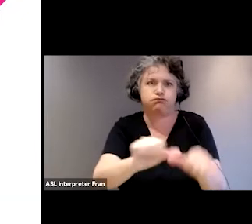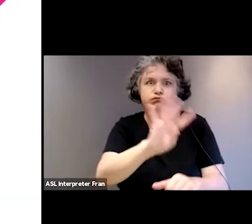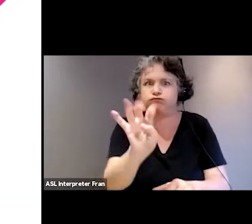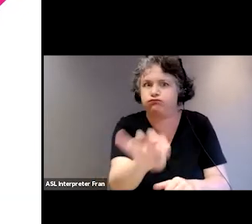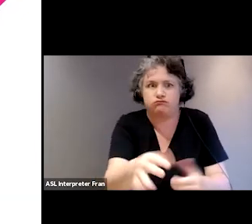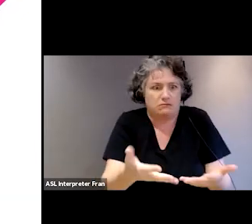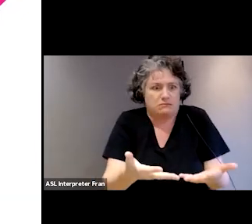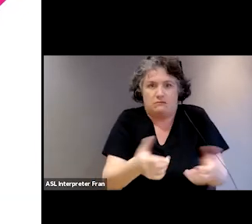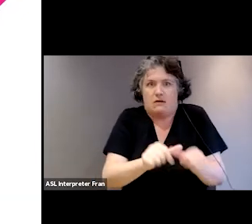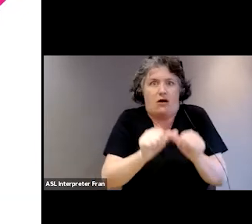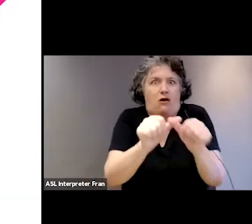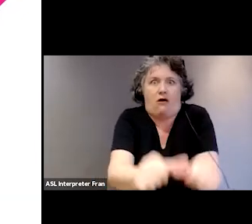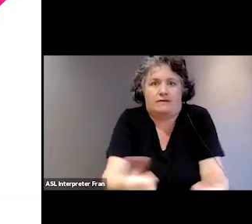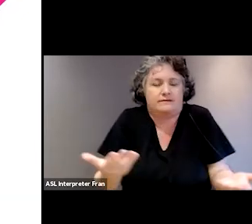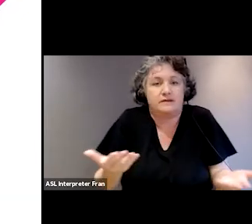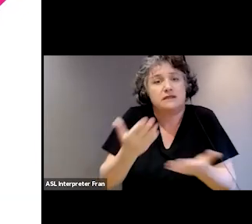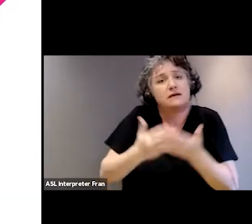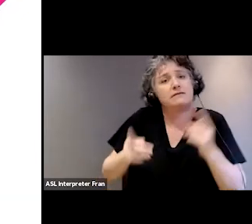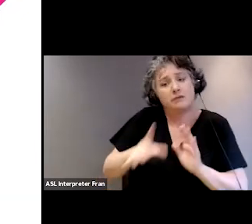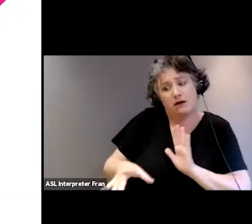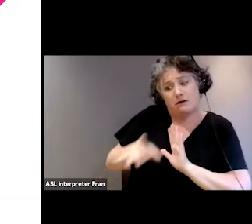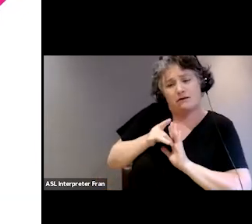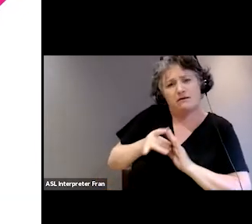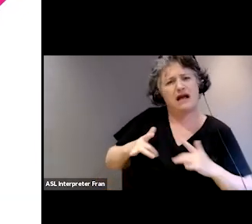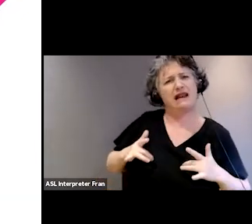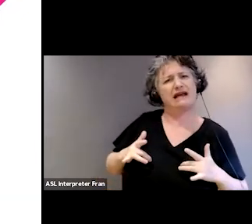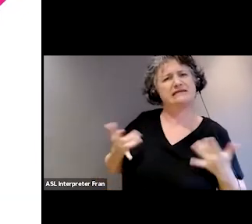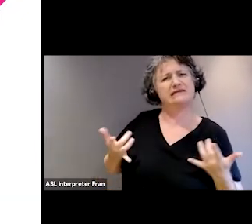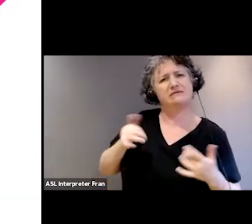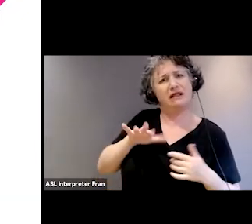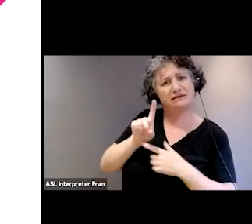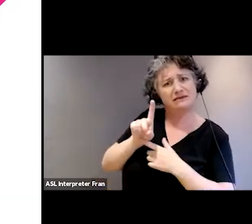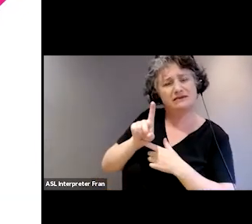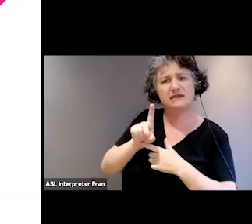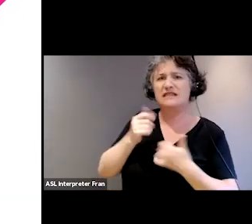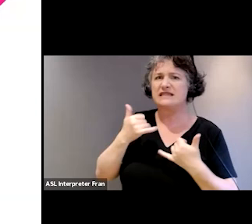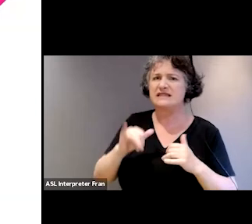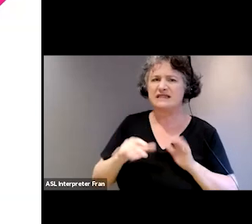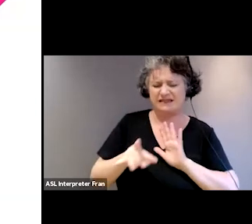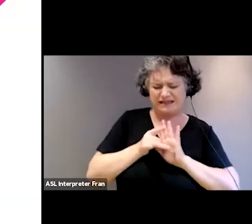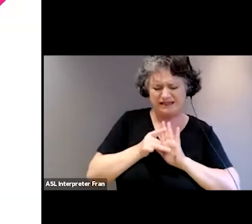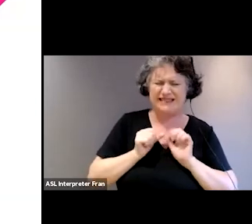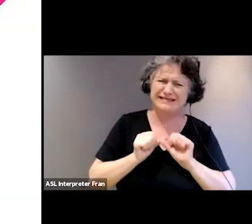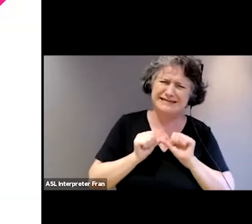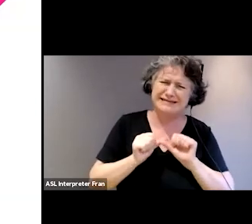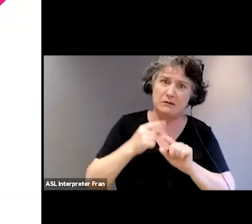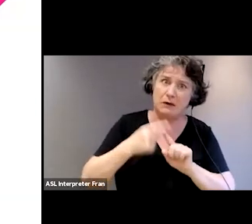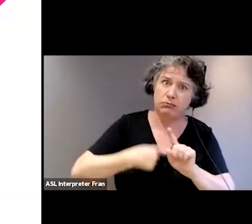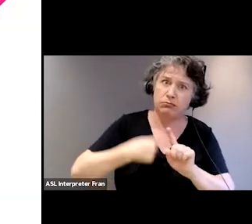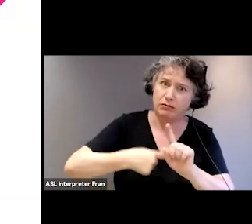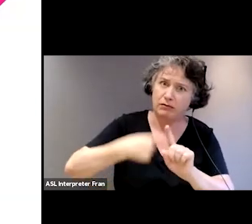the symptoms include being extremely tired, persistent cough, trouble